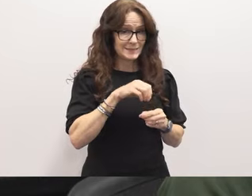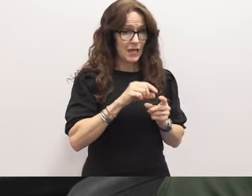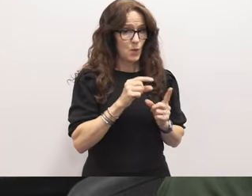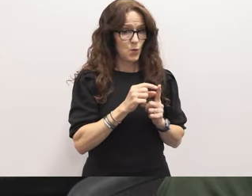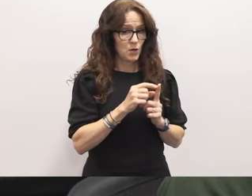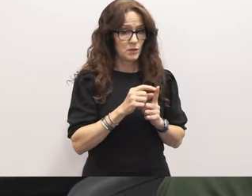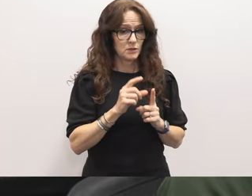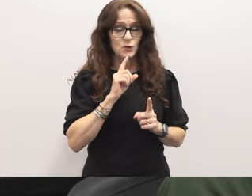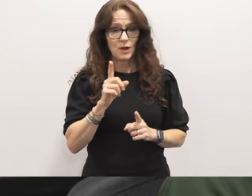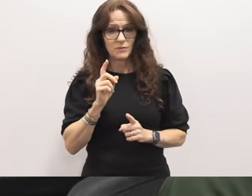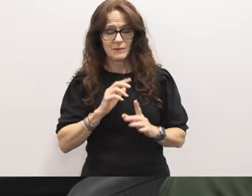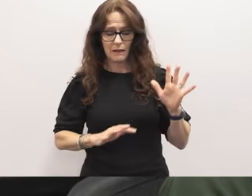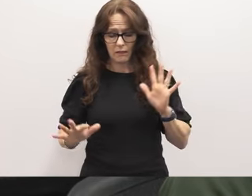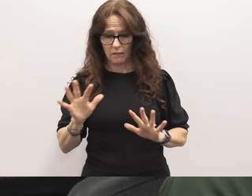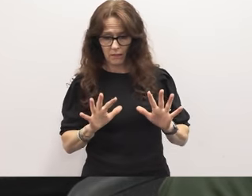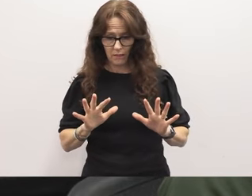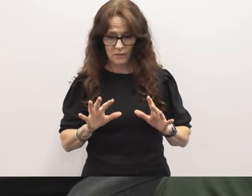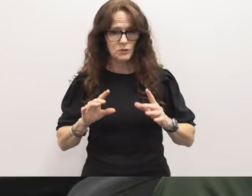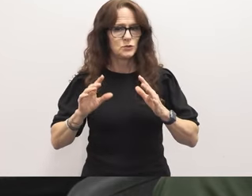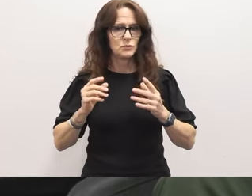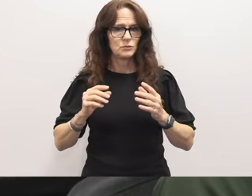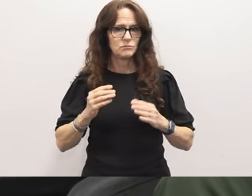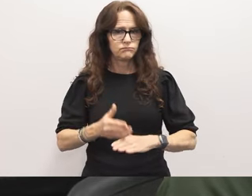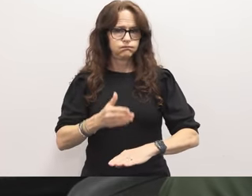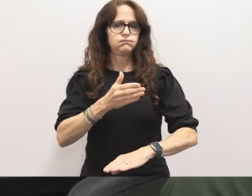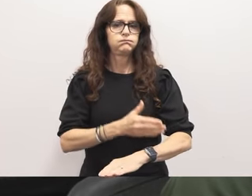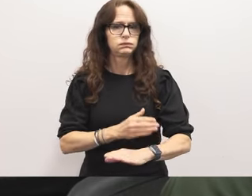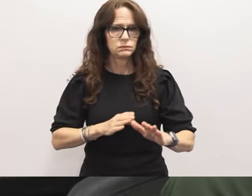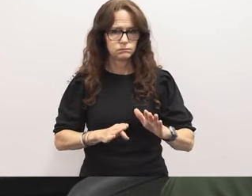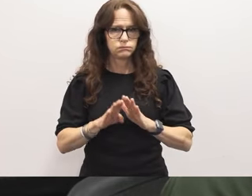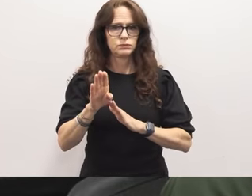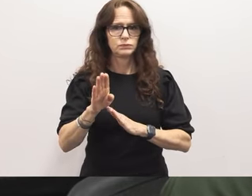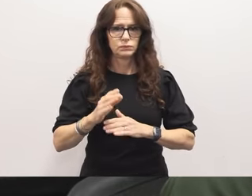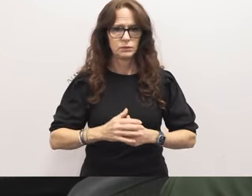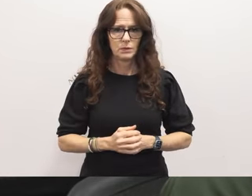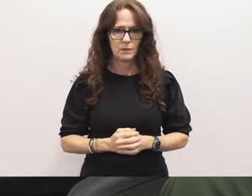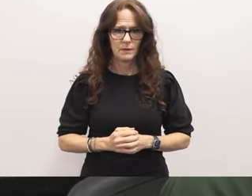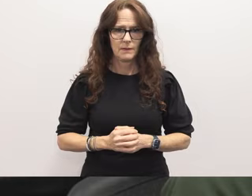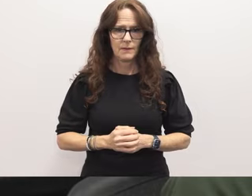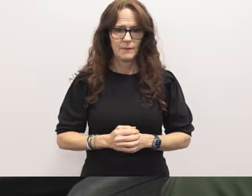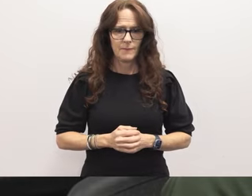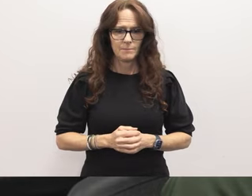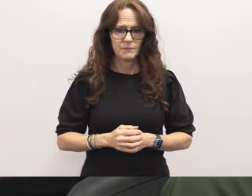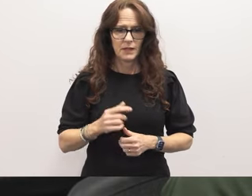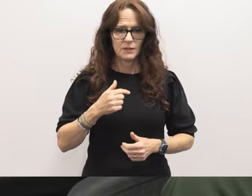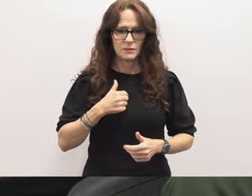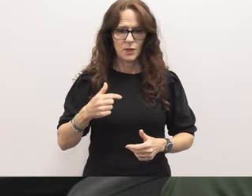So what was great about that is we gave our teachers an understanding to be self-reflective of where they are.